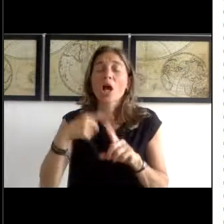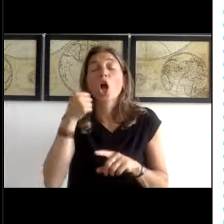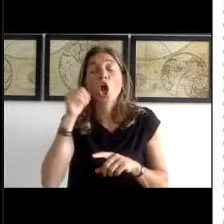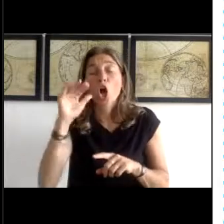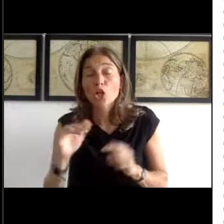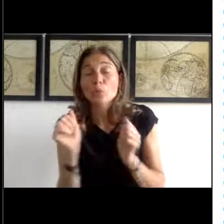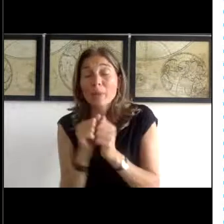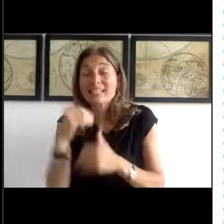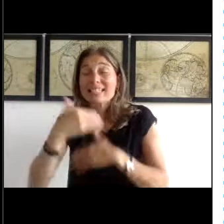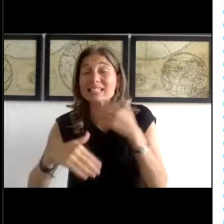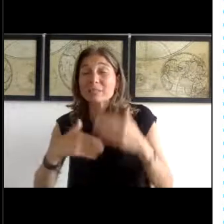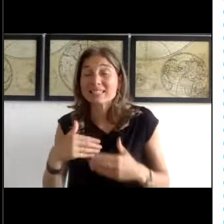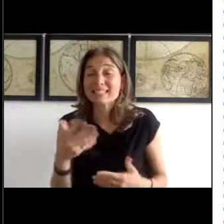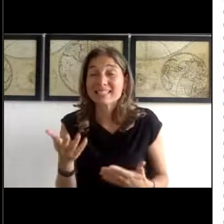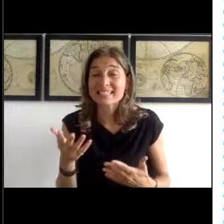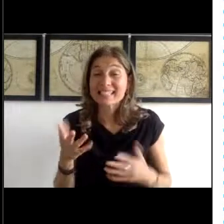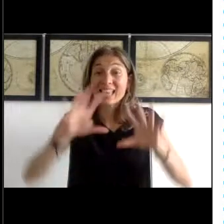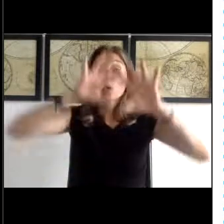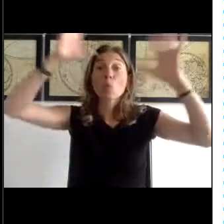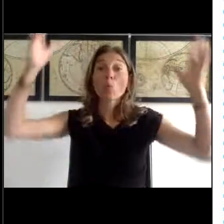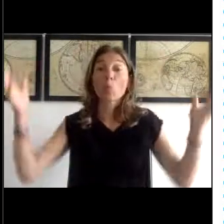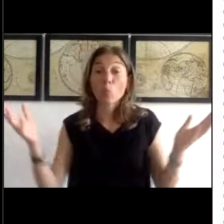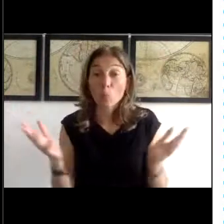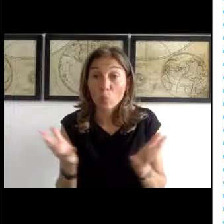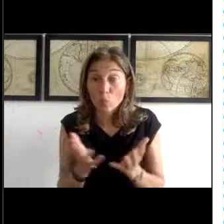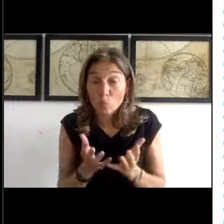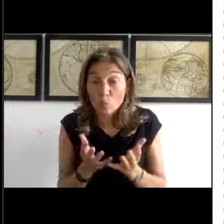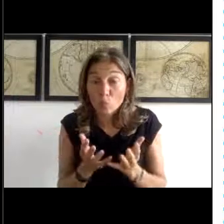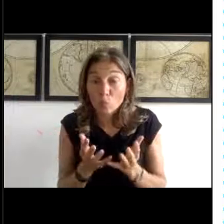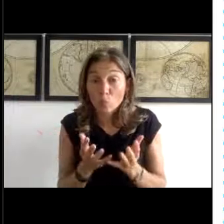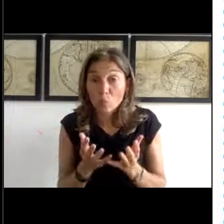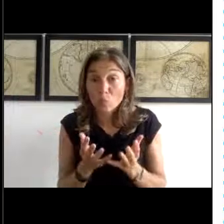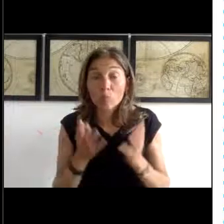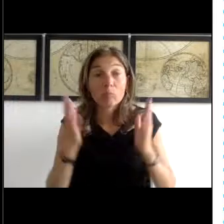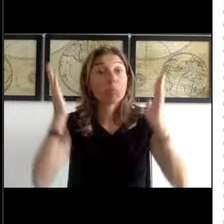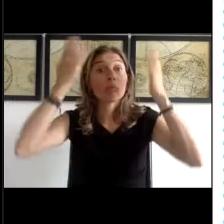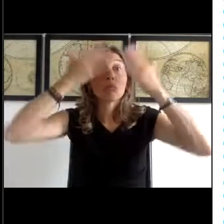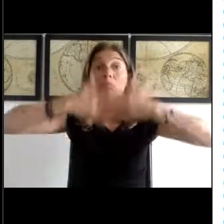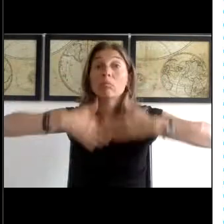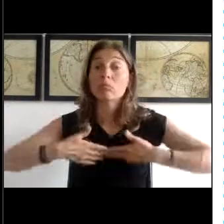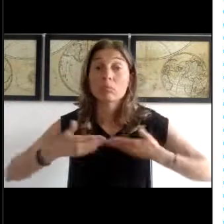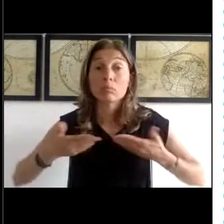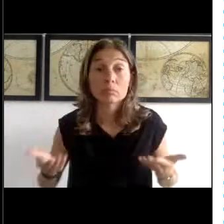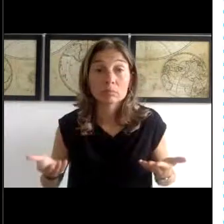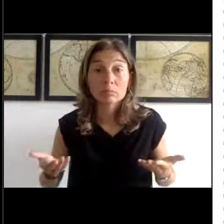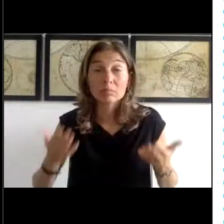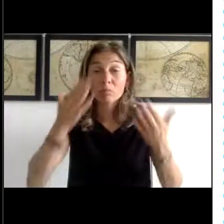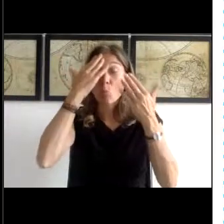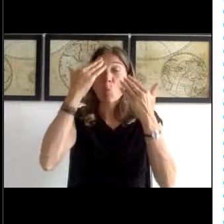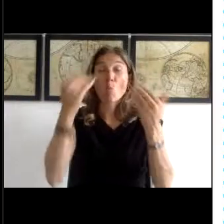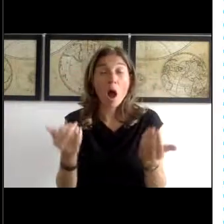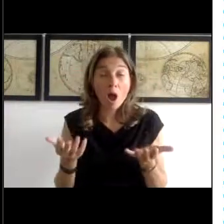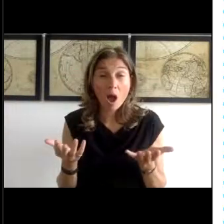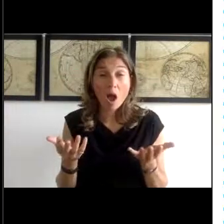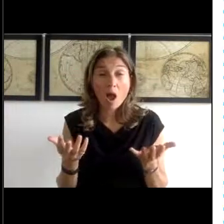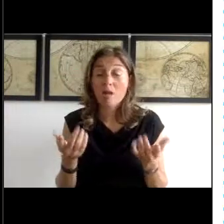That's all. If you have questions, feel free to ask me afterwards.